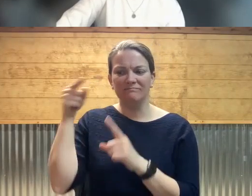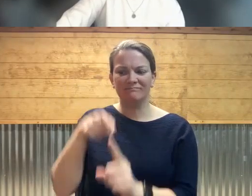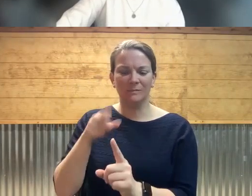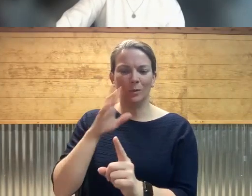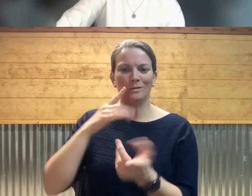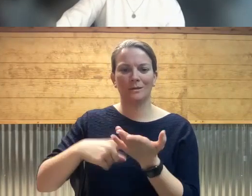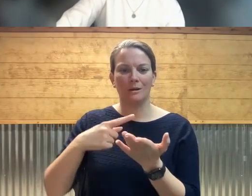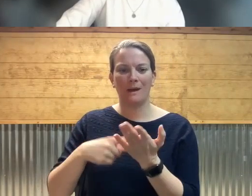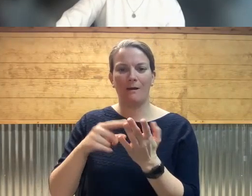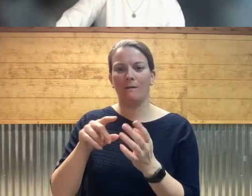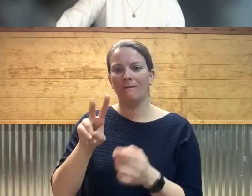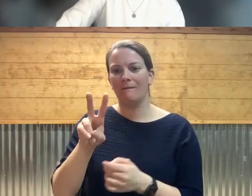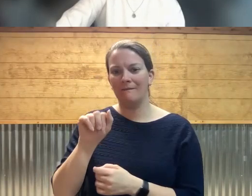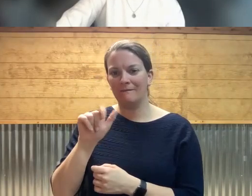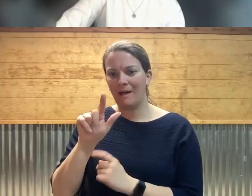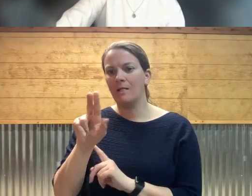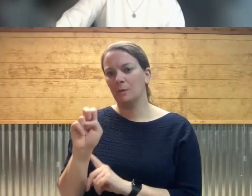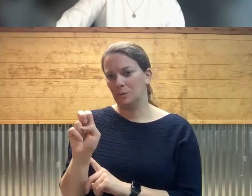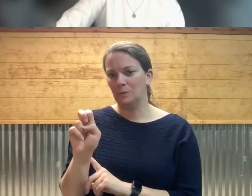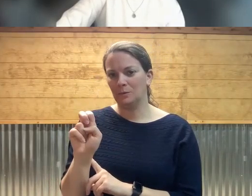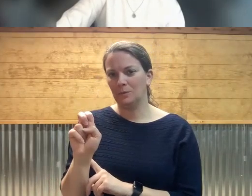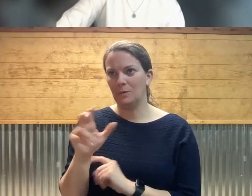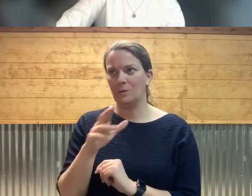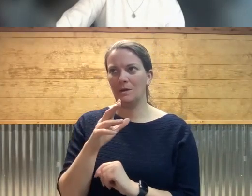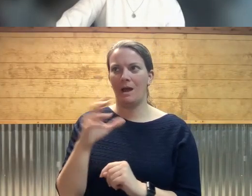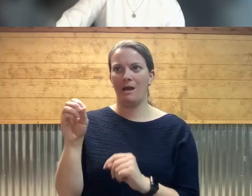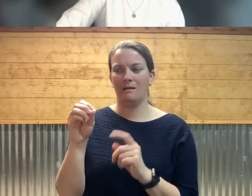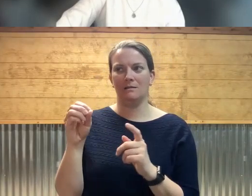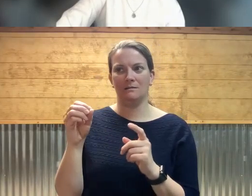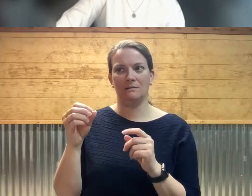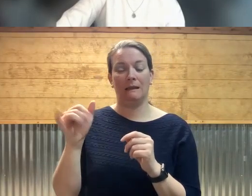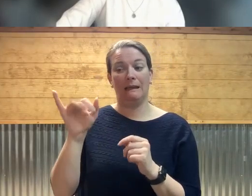different perspectives and understanding, and the importance of at least okay it's not.